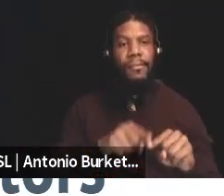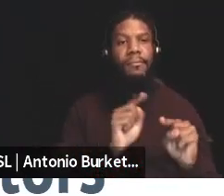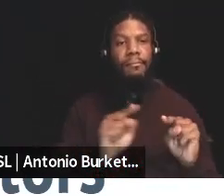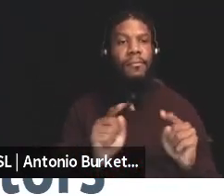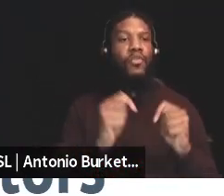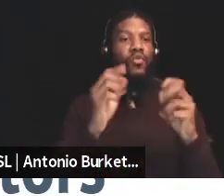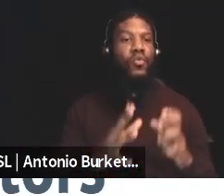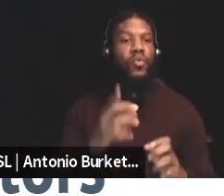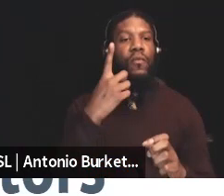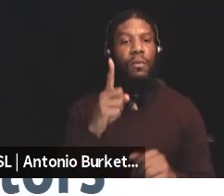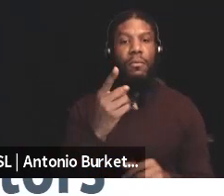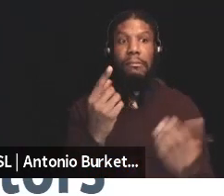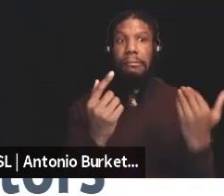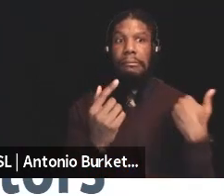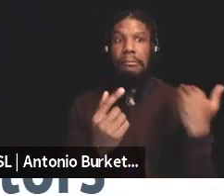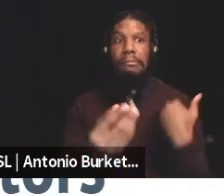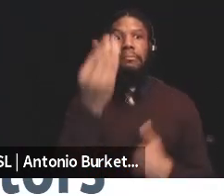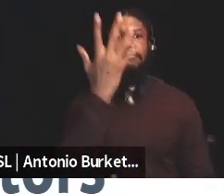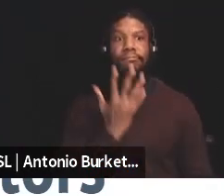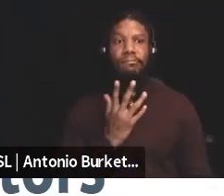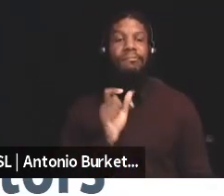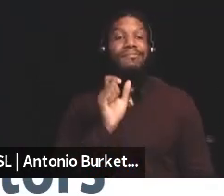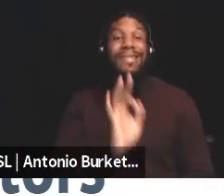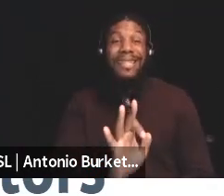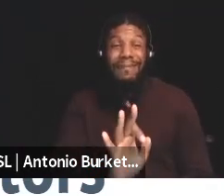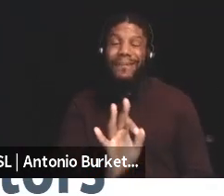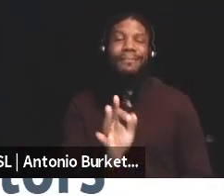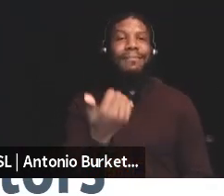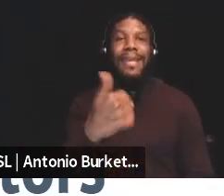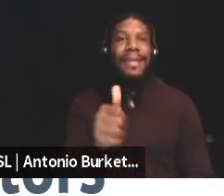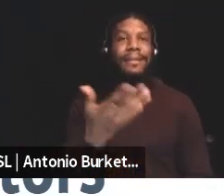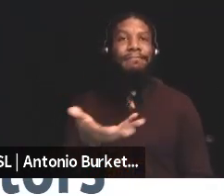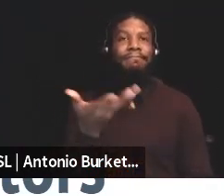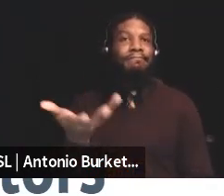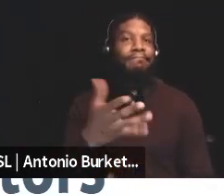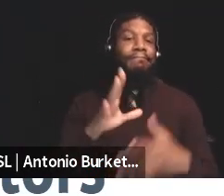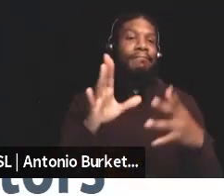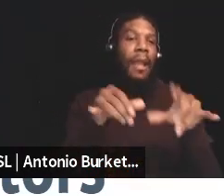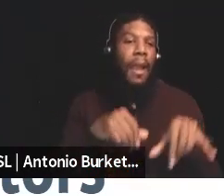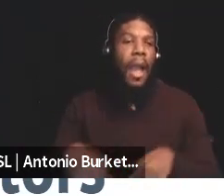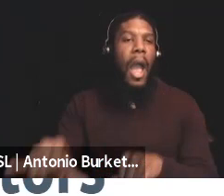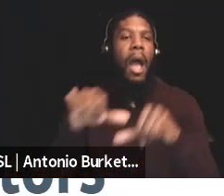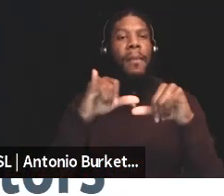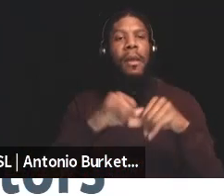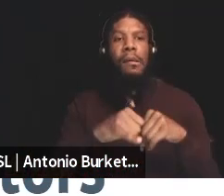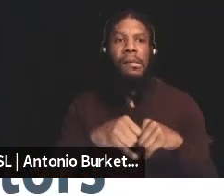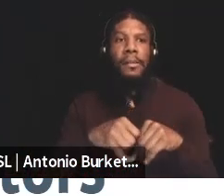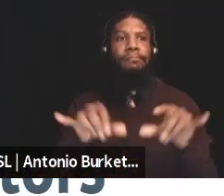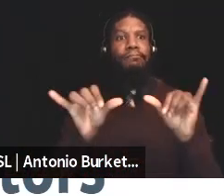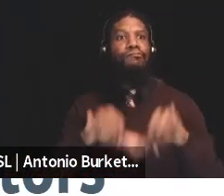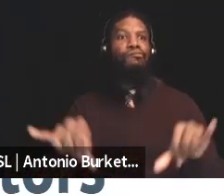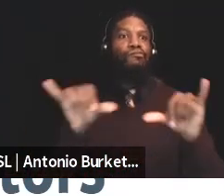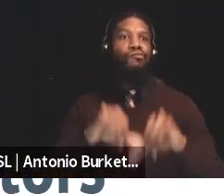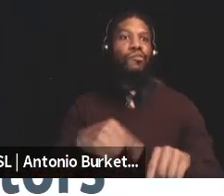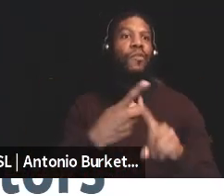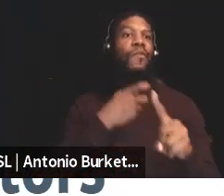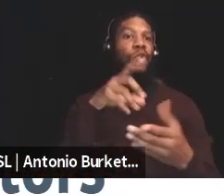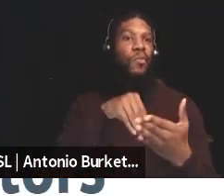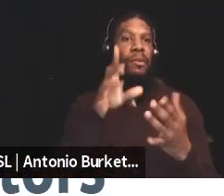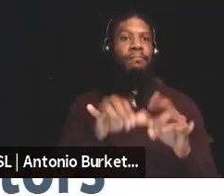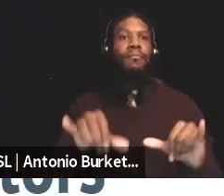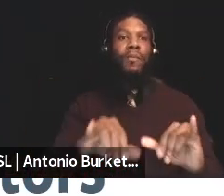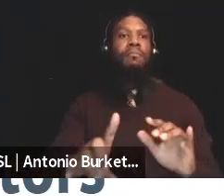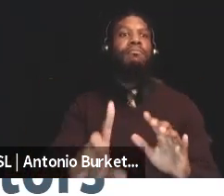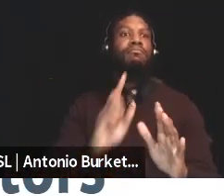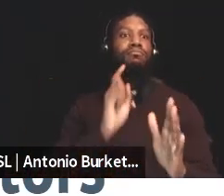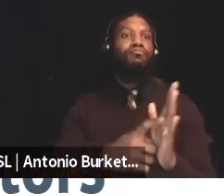kind of let us know if there's any common things that they're seeing from students. We also rely on